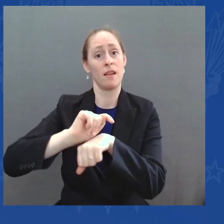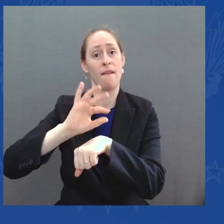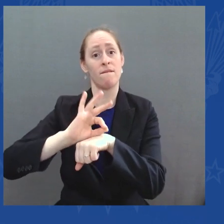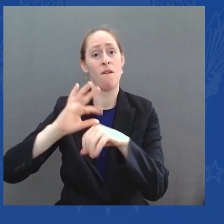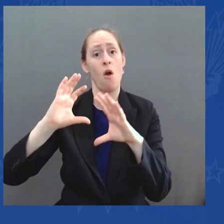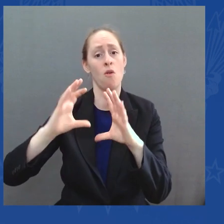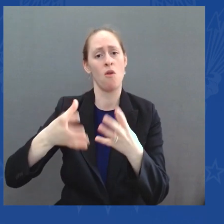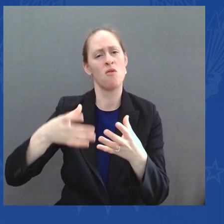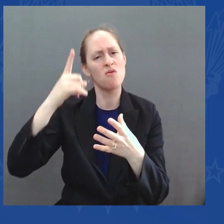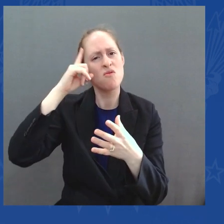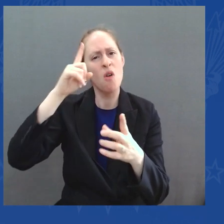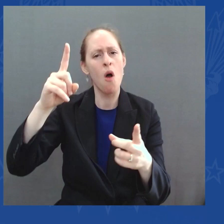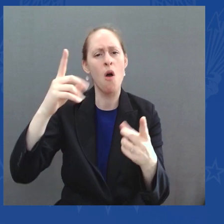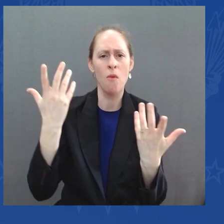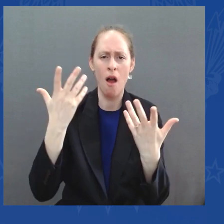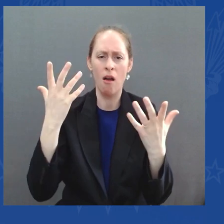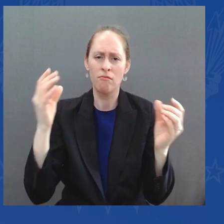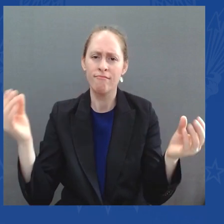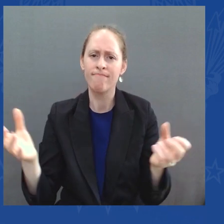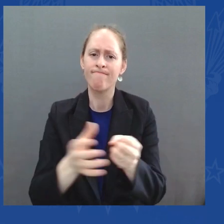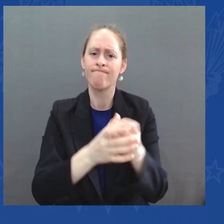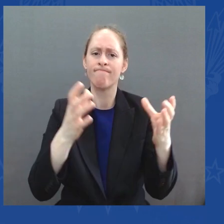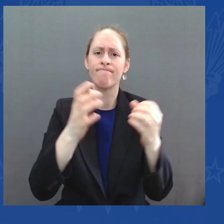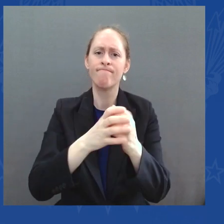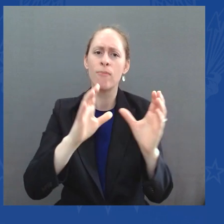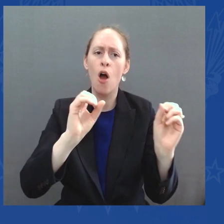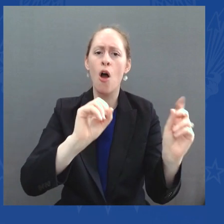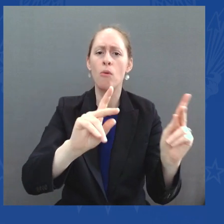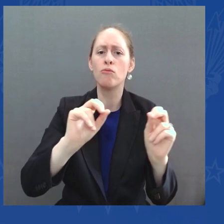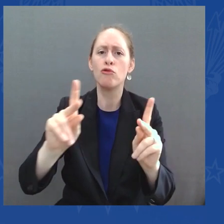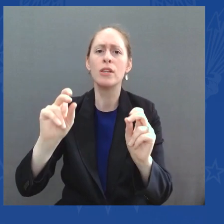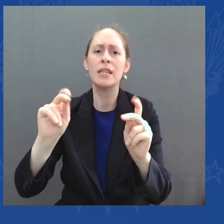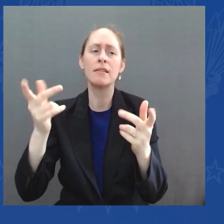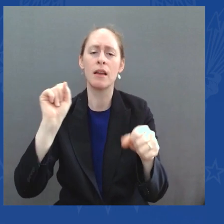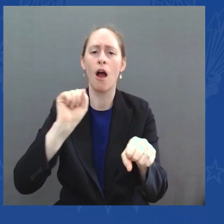It's about the future of America. It's about making sure American gets back to work.